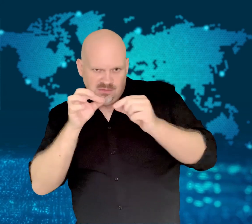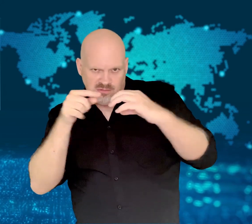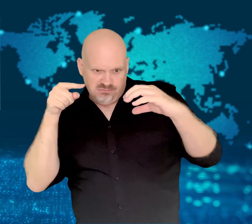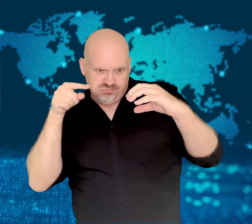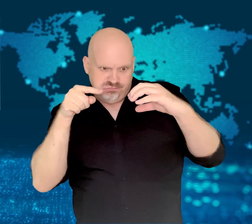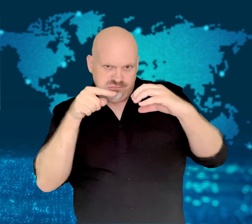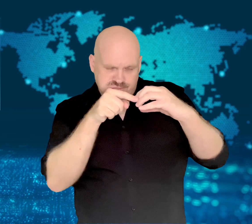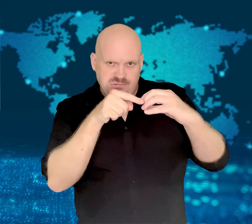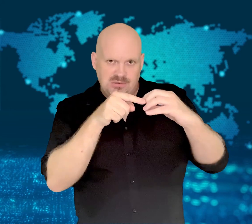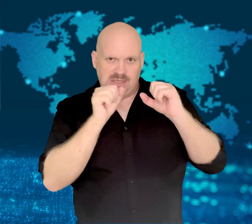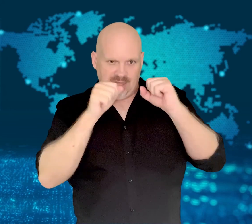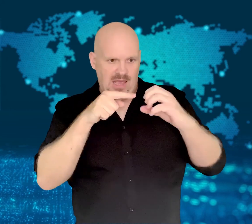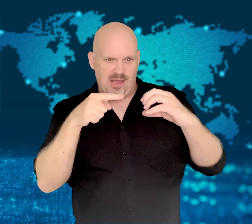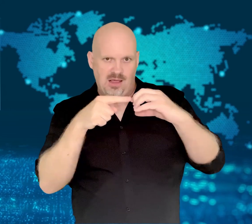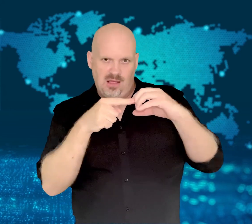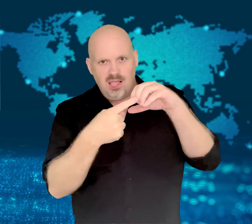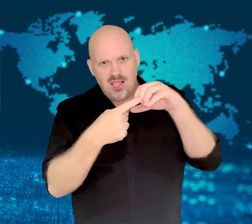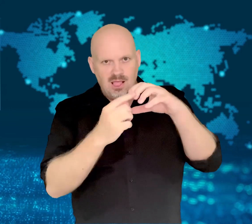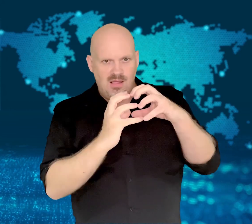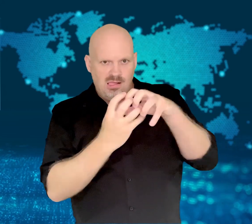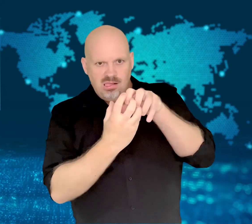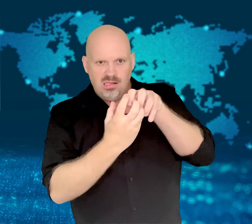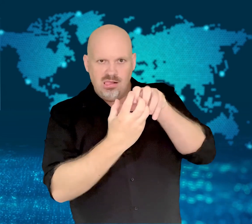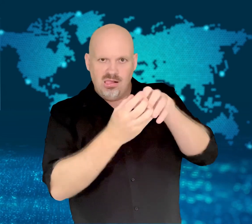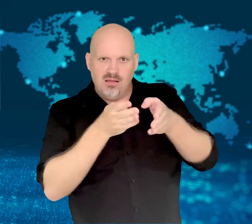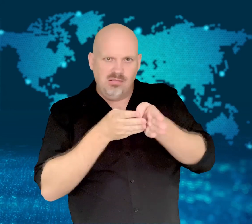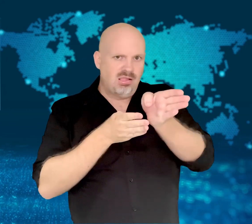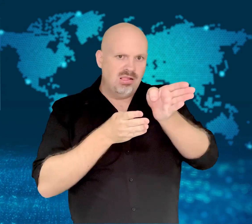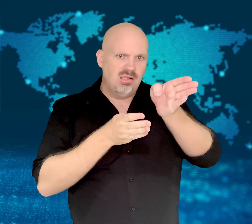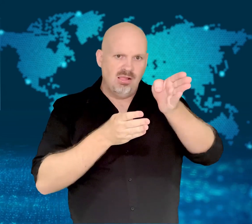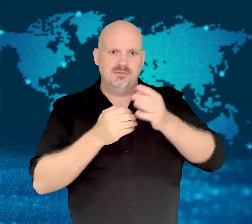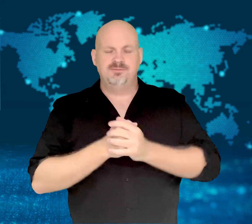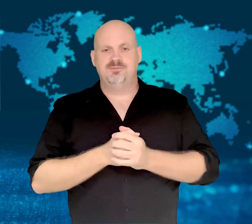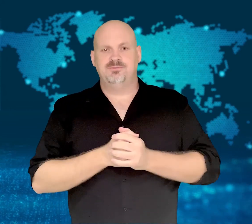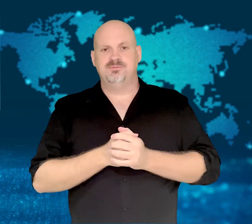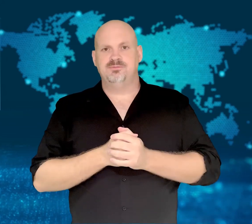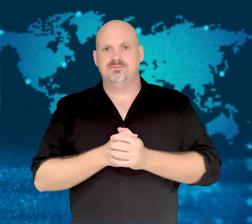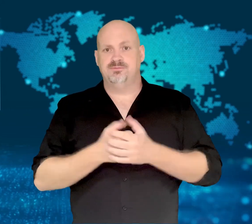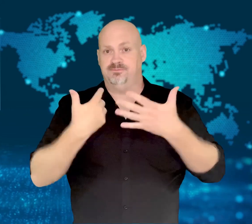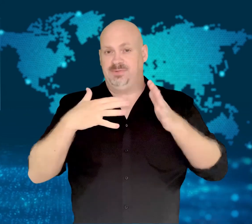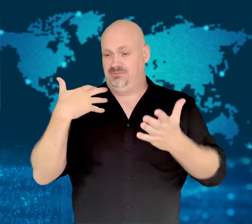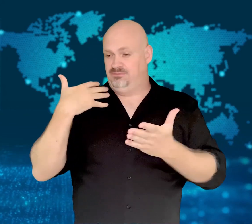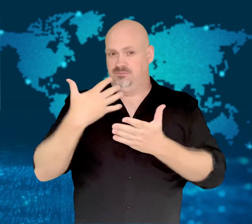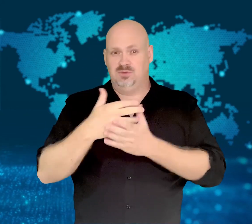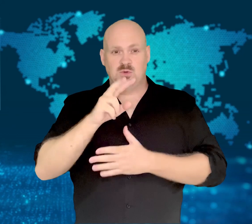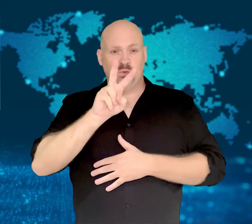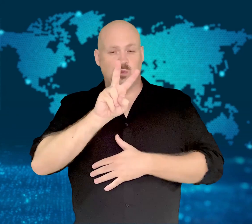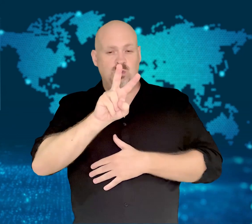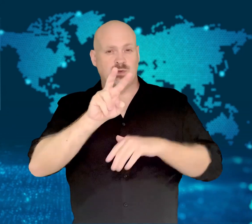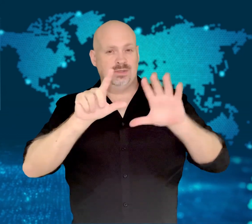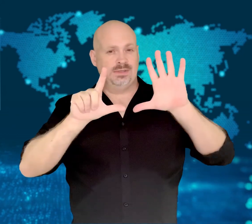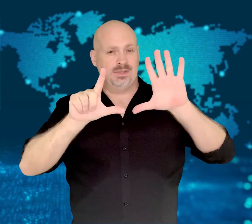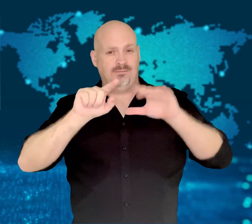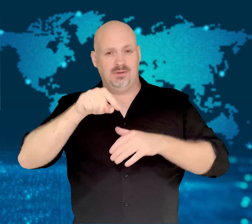needed to deflect an asteroid before it collides with Earth.